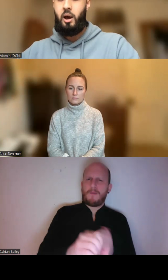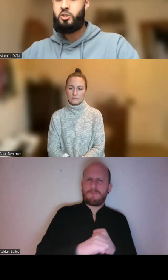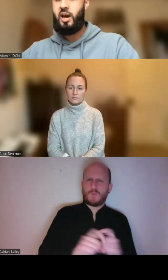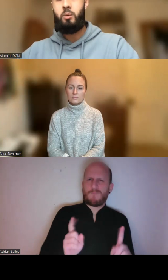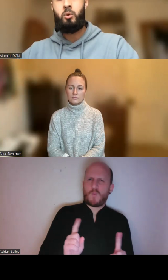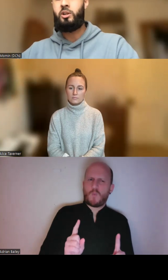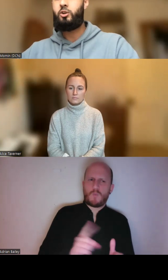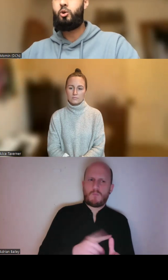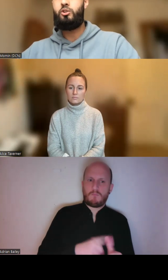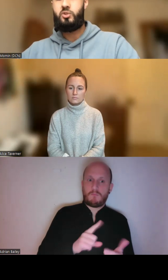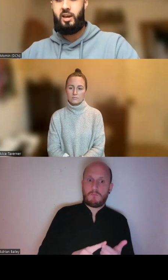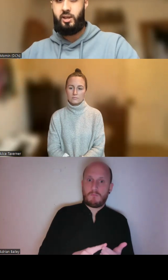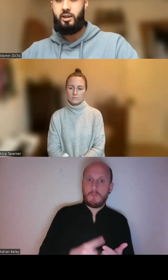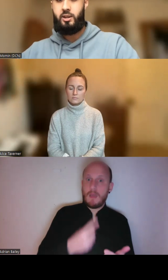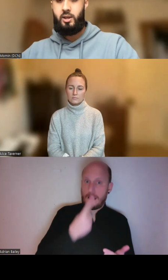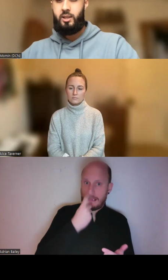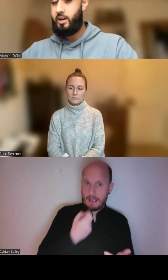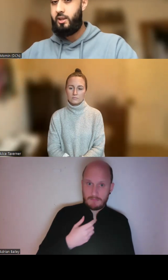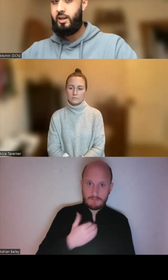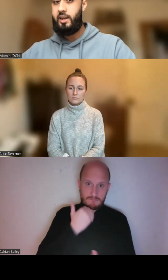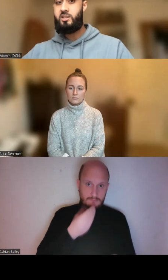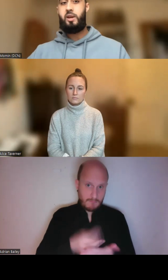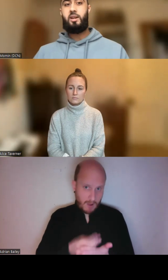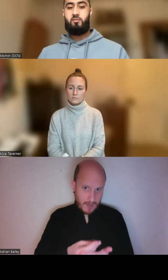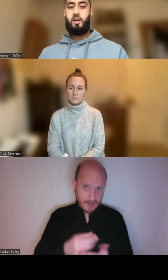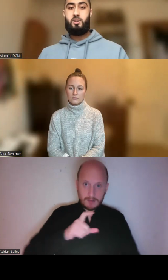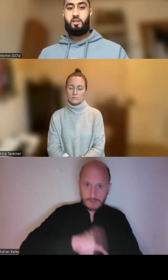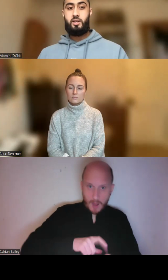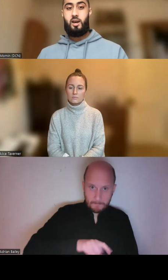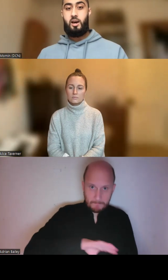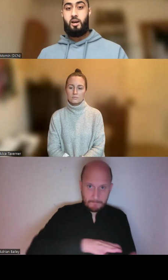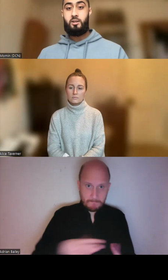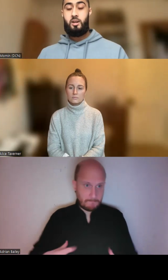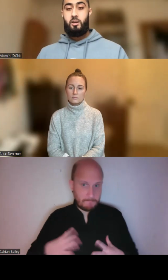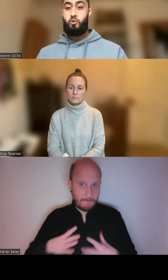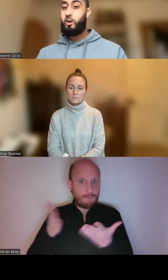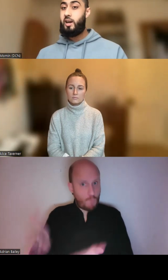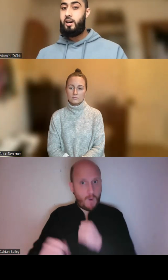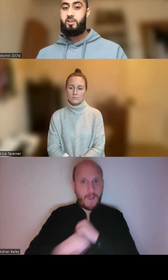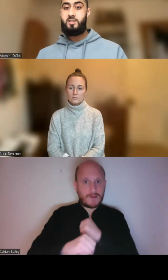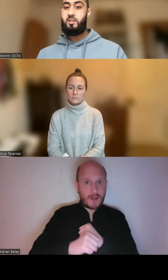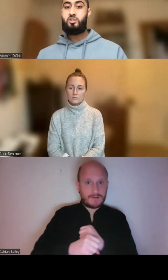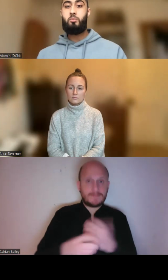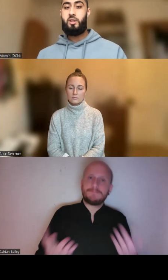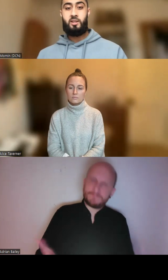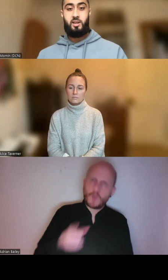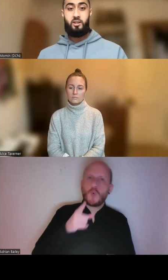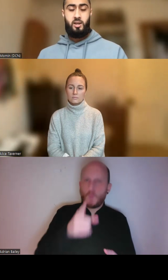How much time or money could you set aside? At the end of the day, it is paid advertising and you're going to have to set something aside.